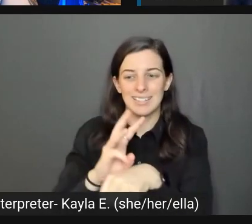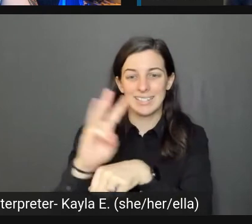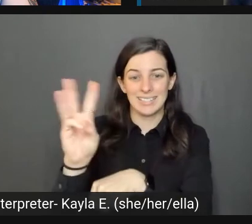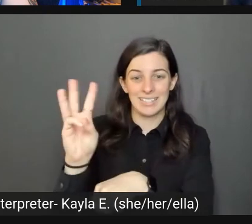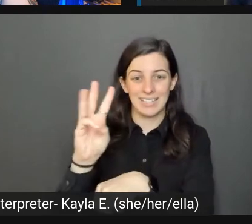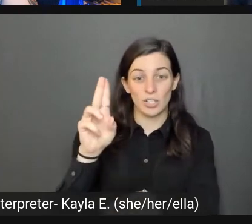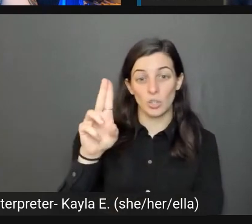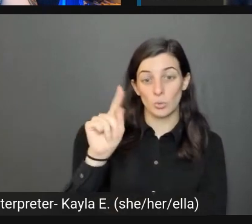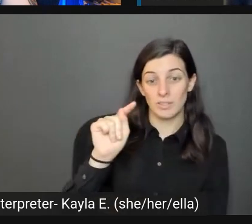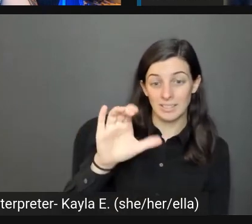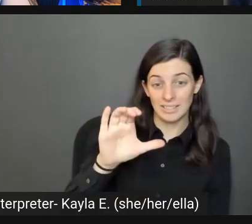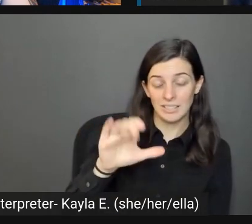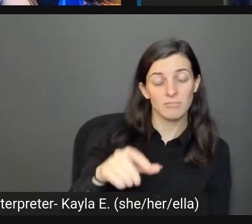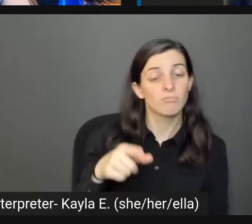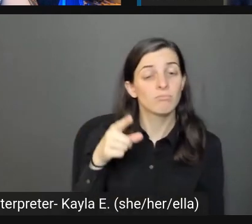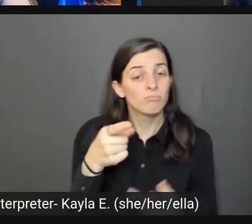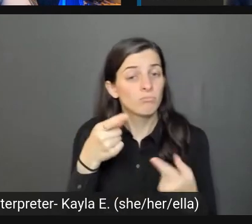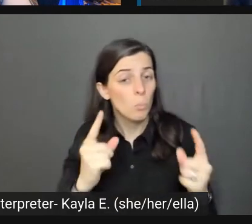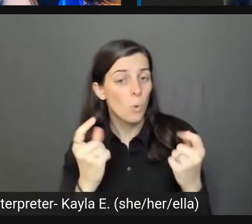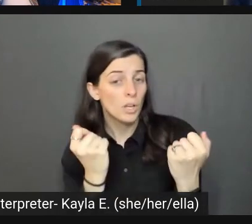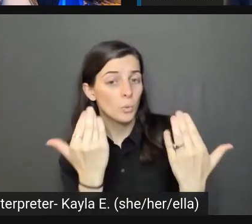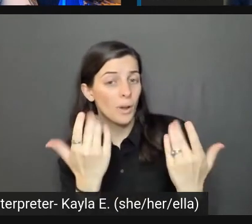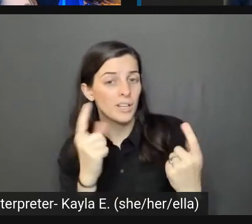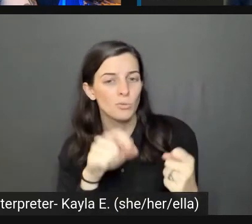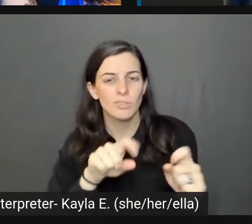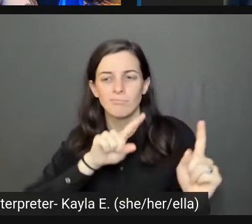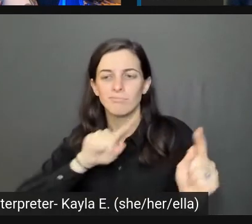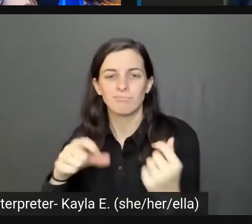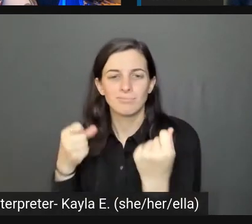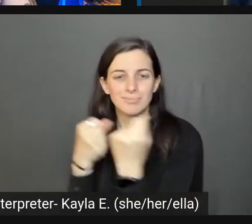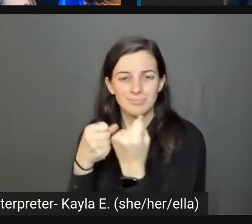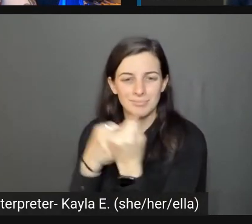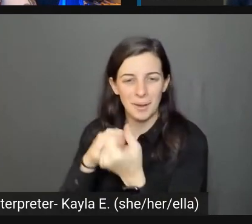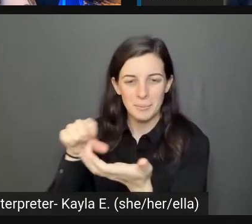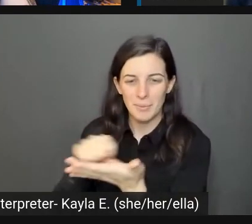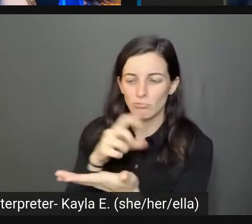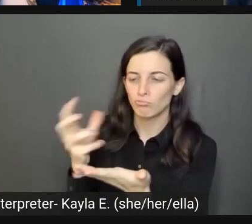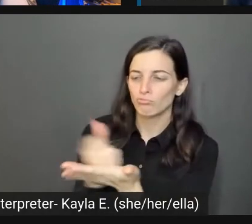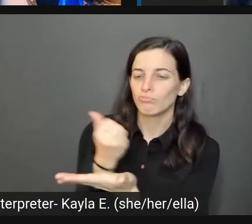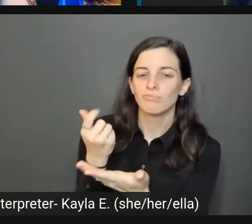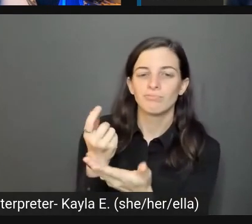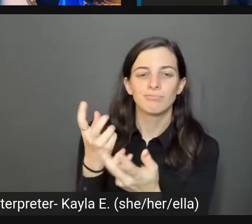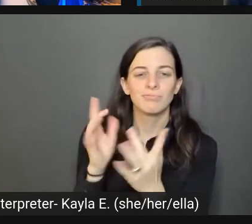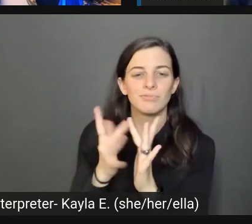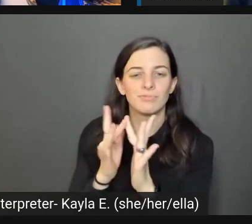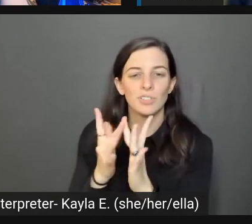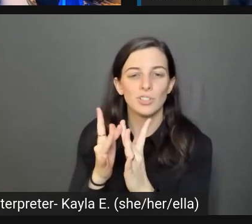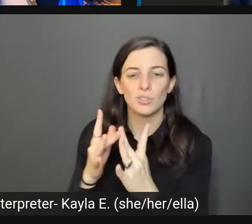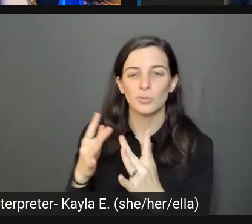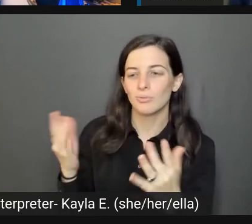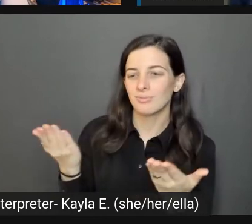While you're waiting, don't forget to visit the sponsors page, grab some virtual swag and enter for a chance to win prizes.